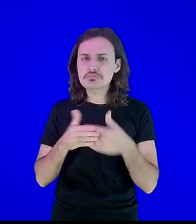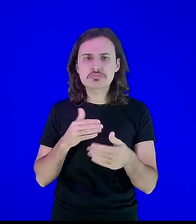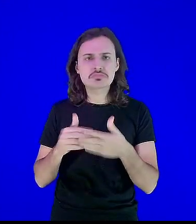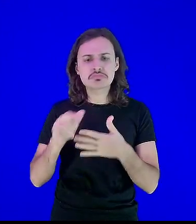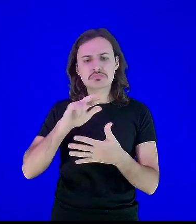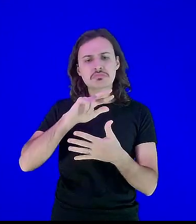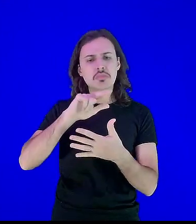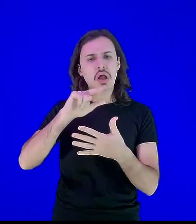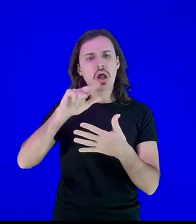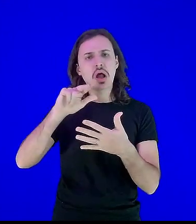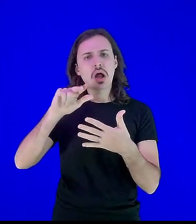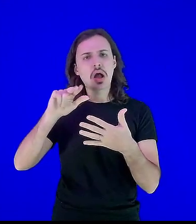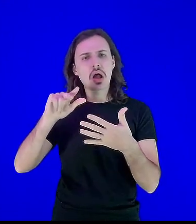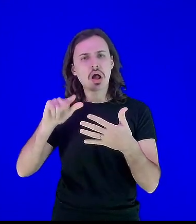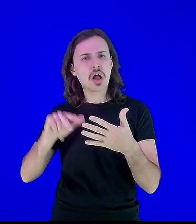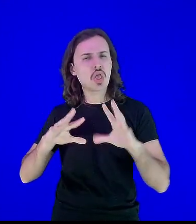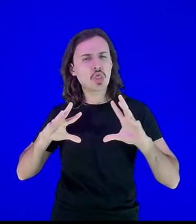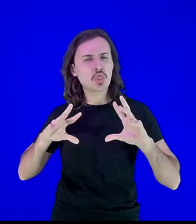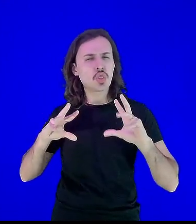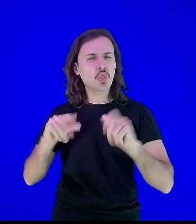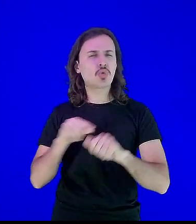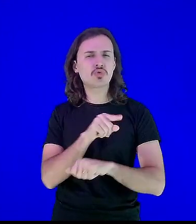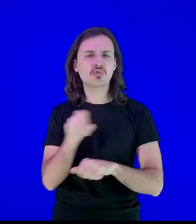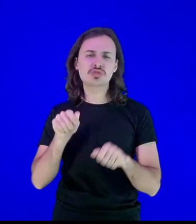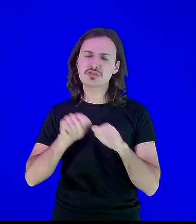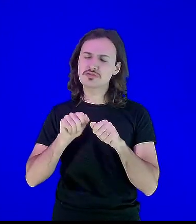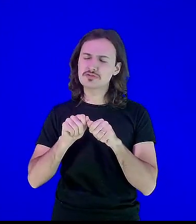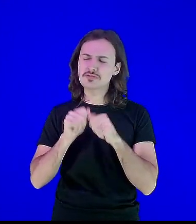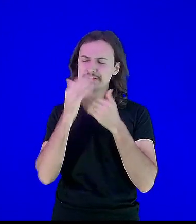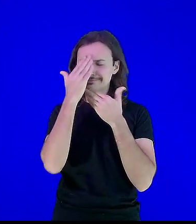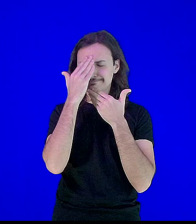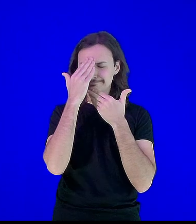you know, everything they do. thanks a lot